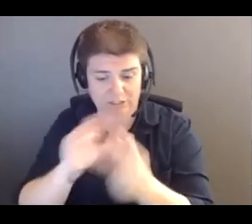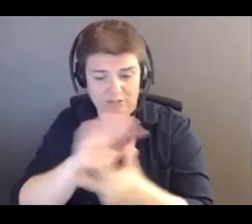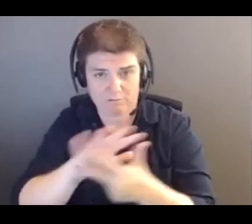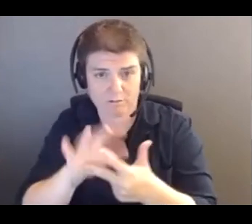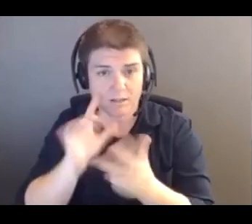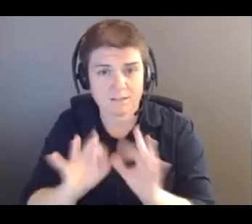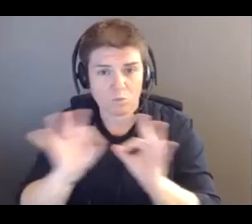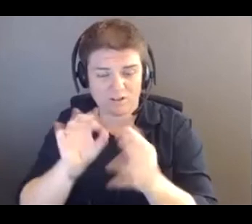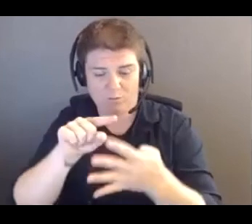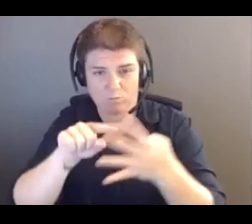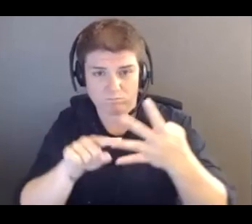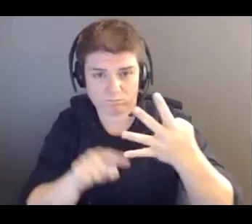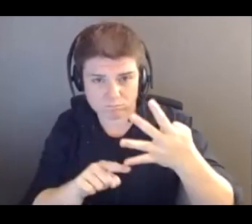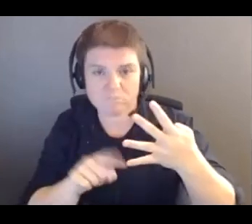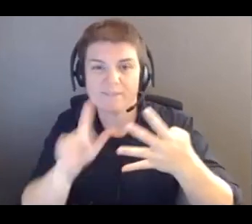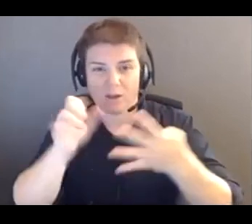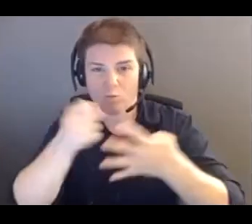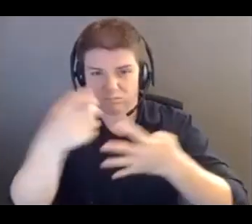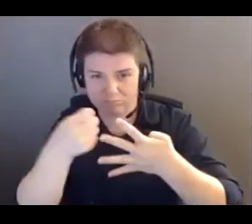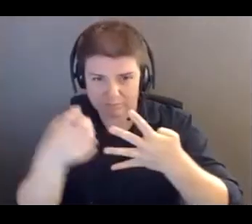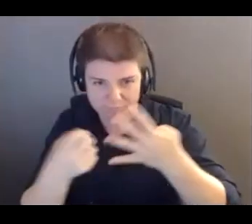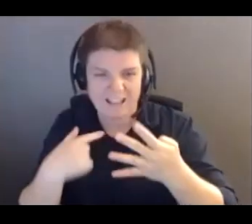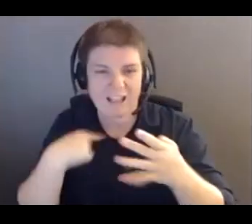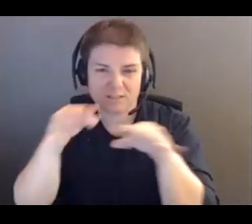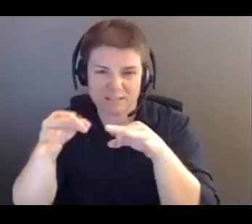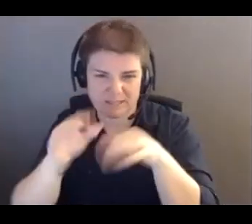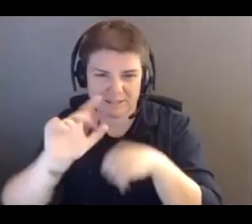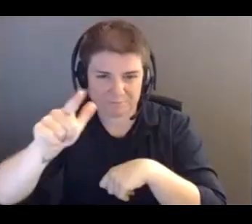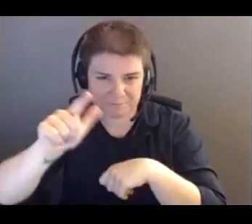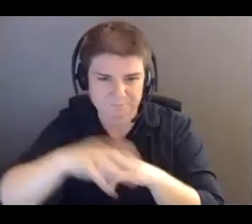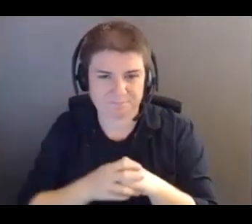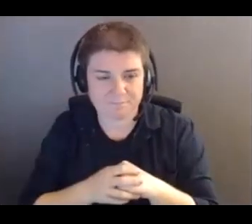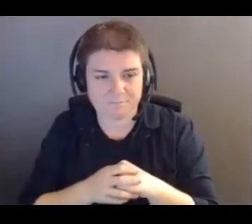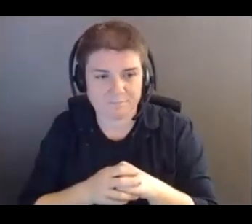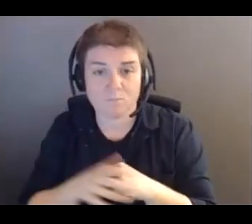of the application which I will speak about in a moment. You'll upload a project timeline